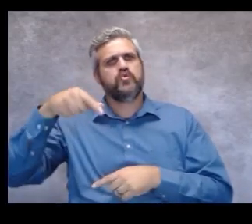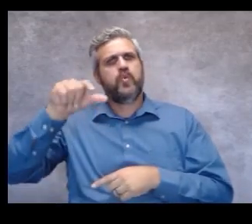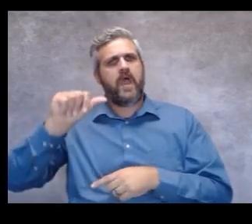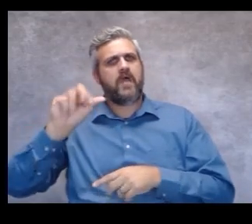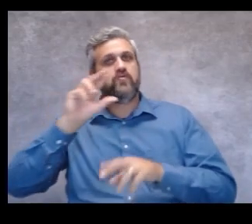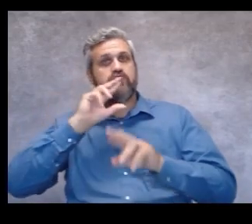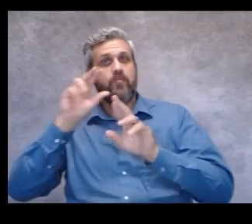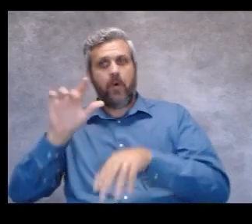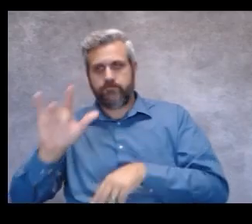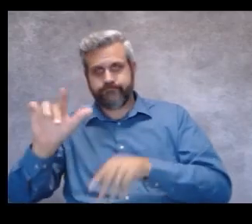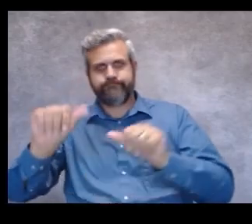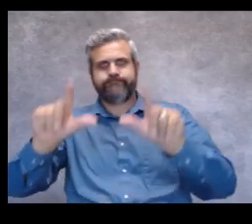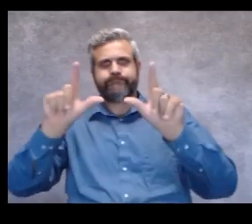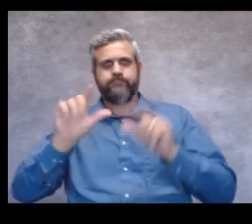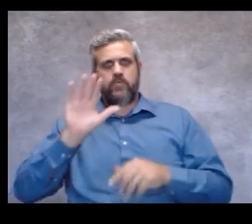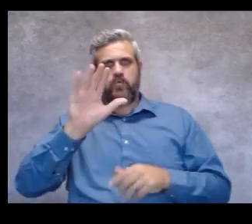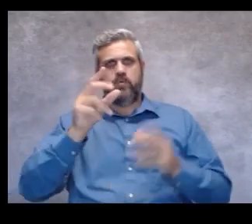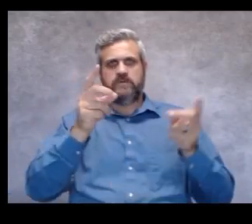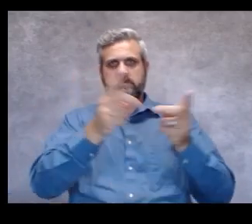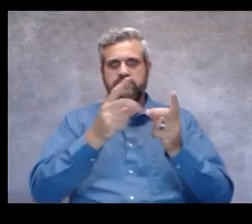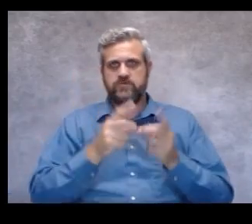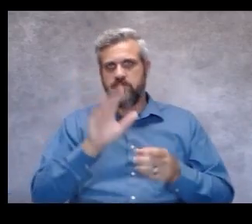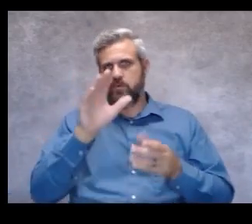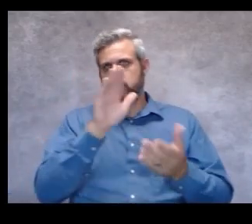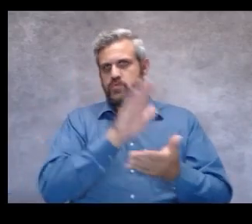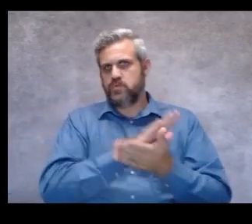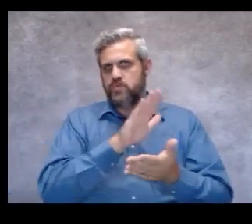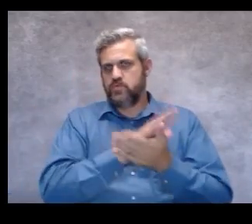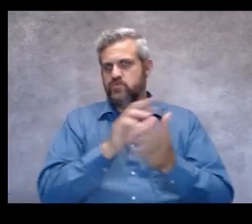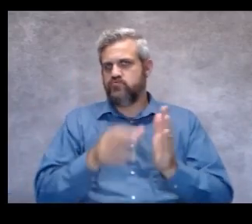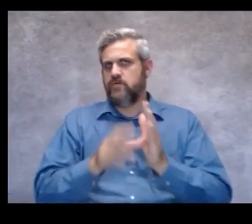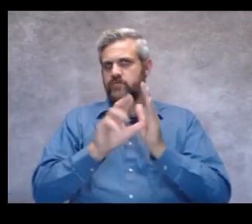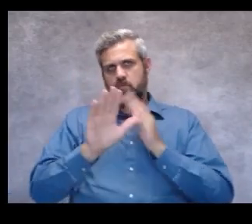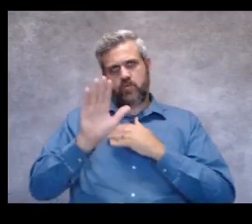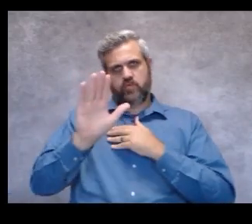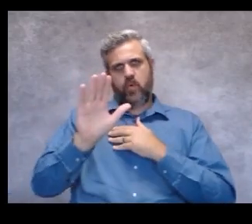talented report for your district or schools and review your district's data